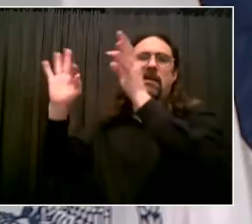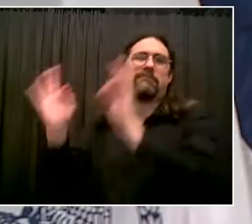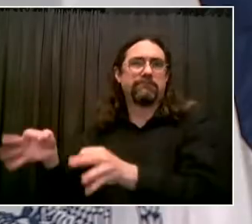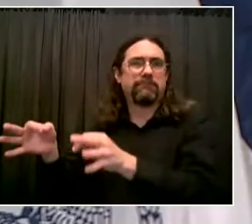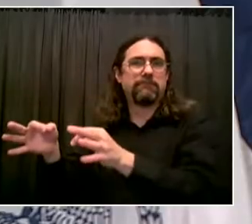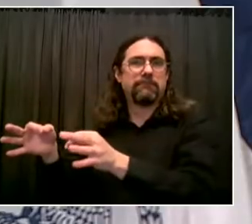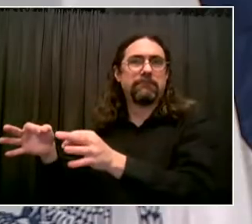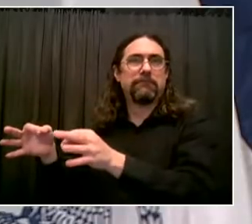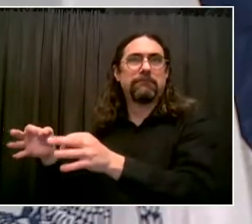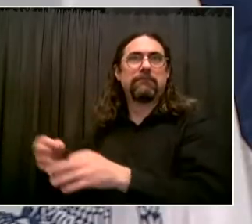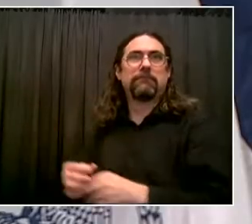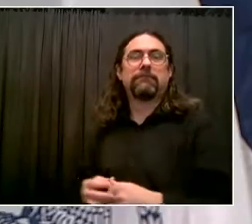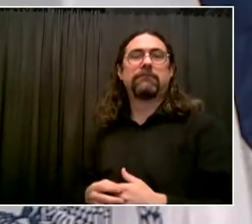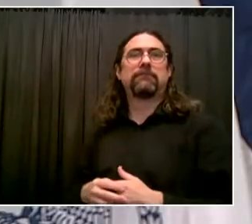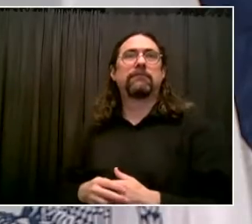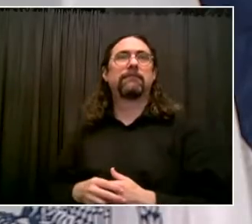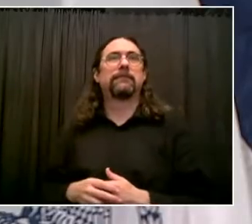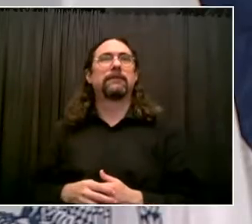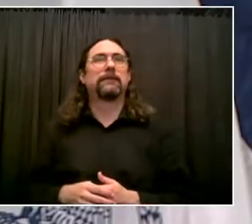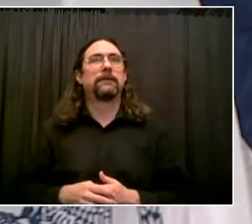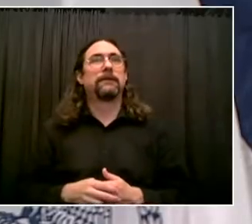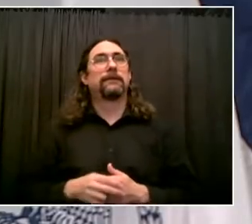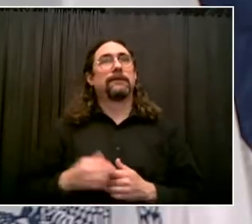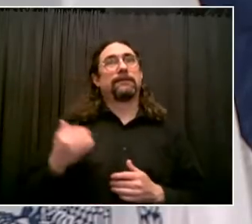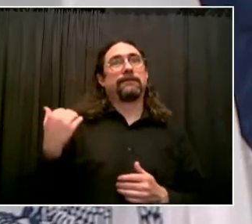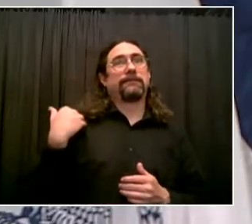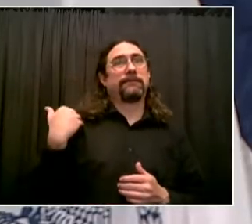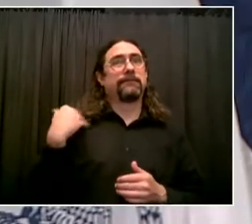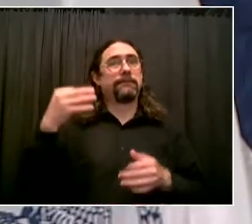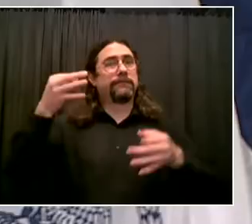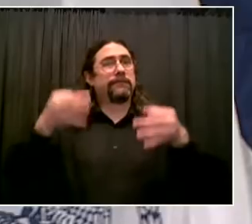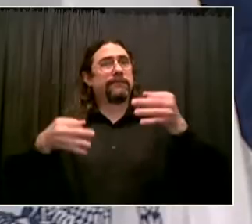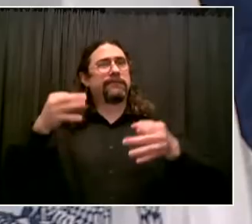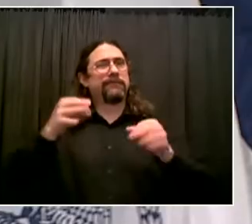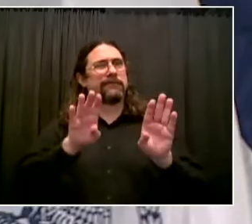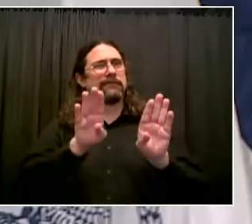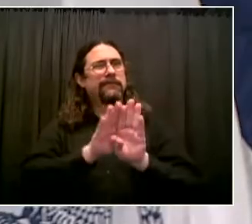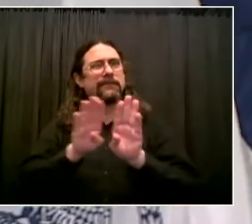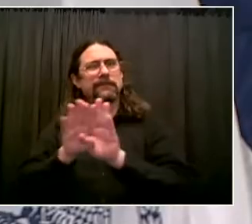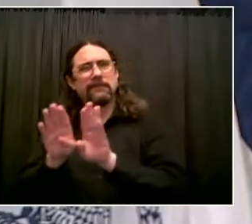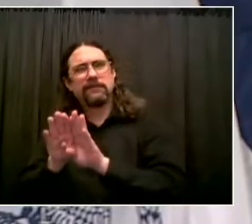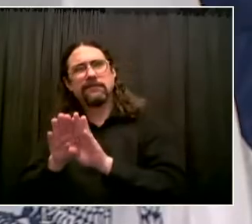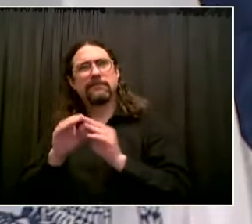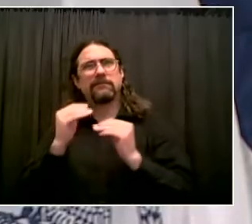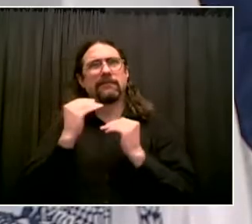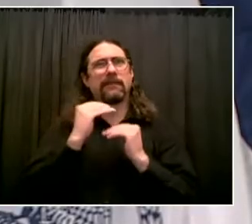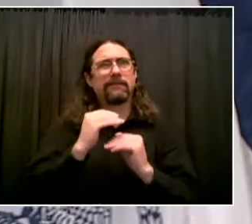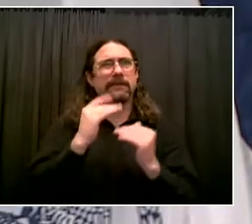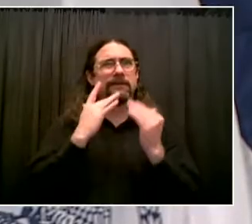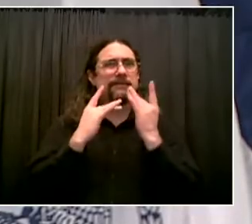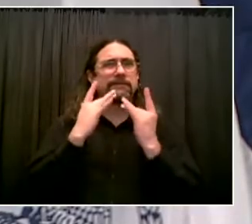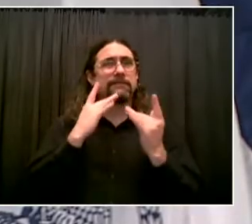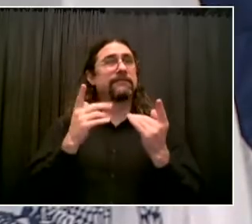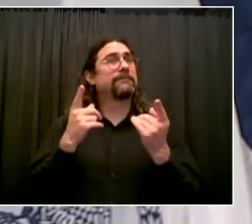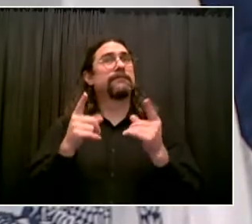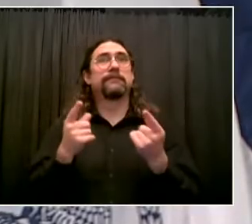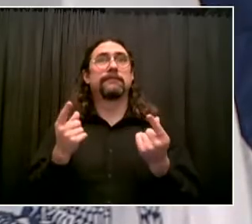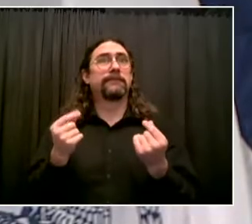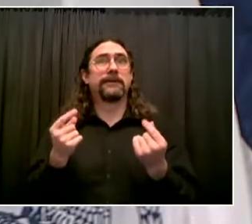LEAD TO FOLKS WHO ARE ARRESTED AND ACTUALLY EXPERIENCING THE CONSEQUENCES